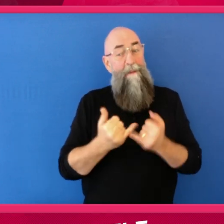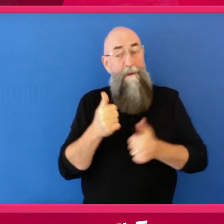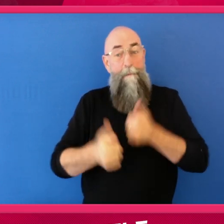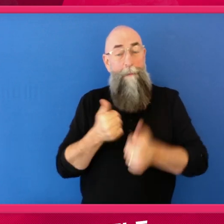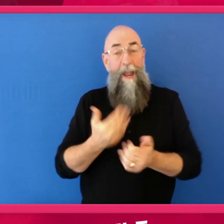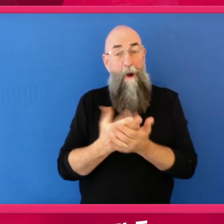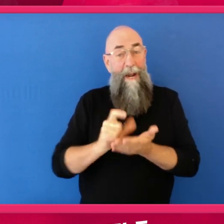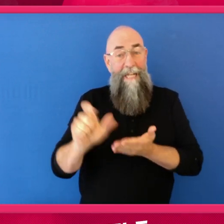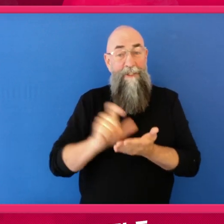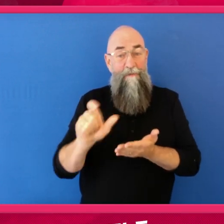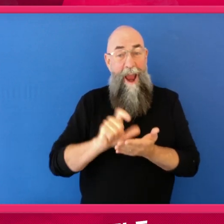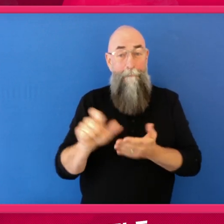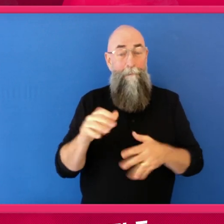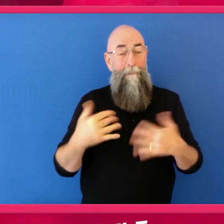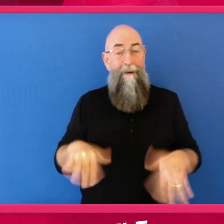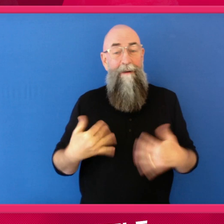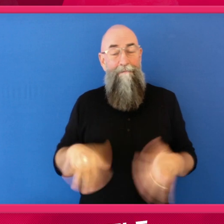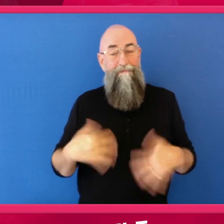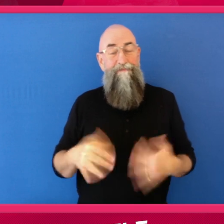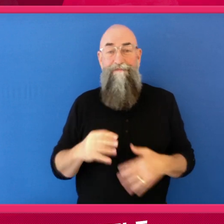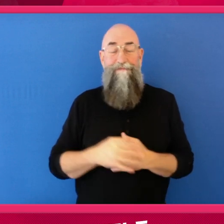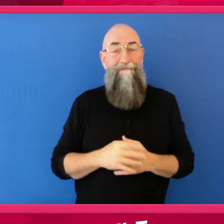the dopamine hit's gonna go 10-fold increase, increasing there. Ben, any superstitions?